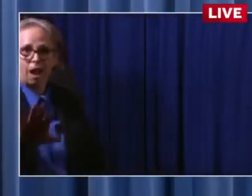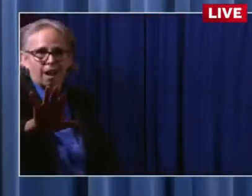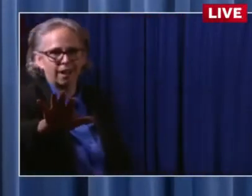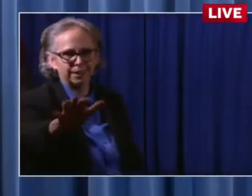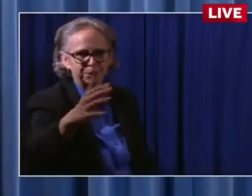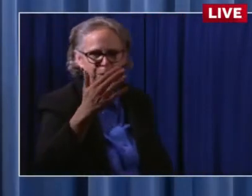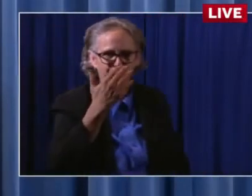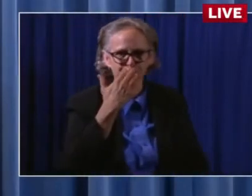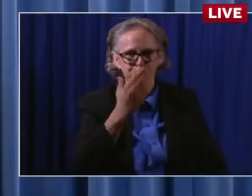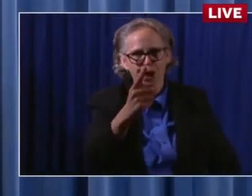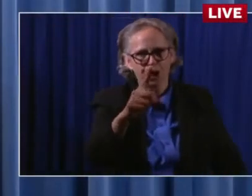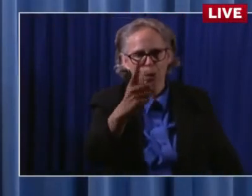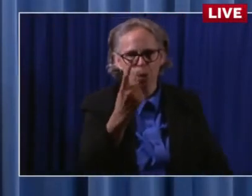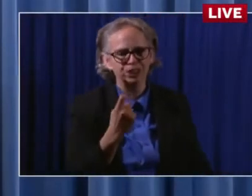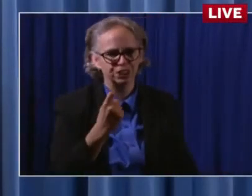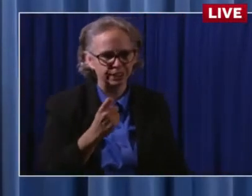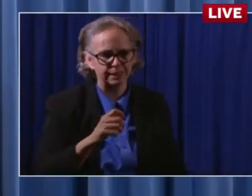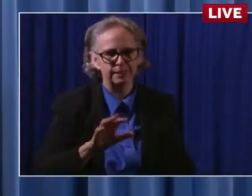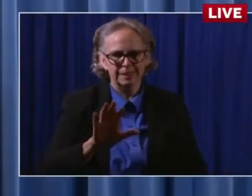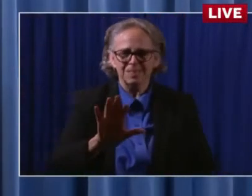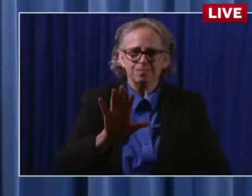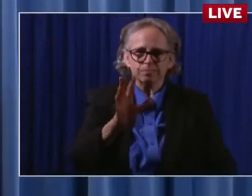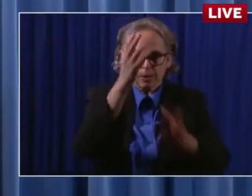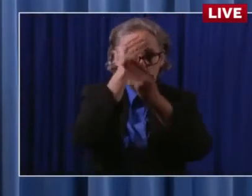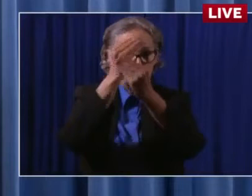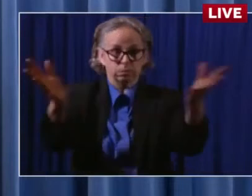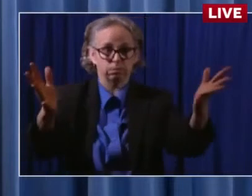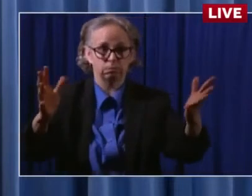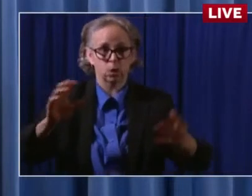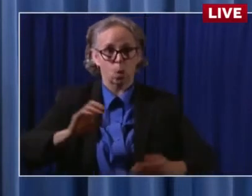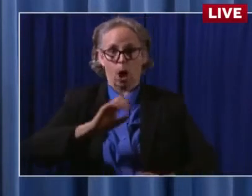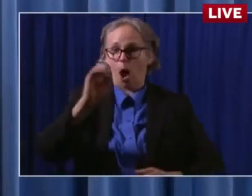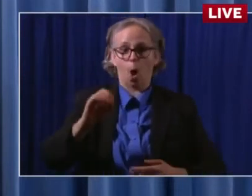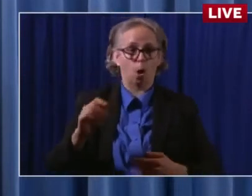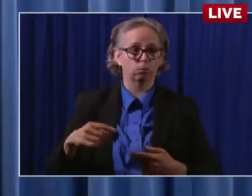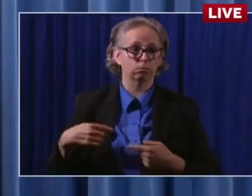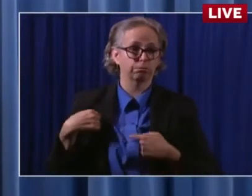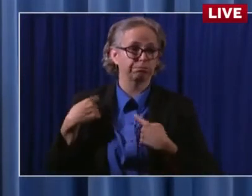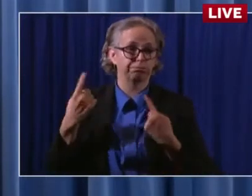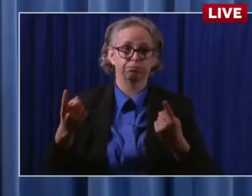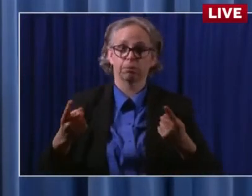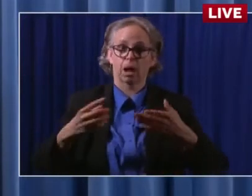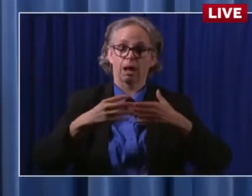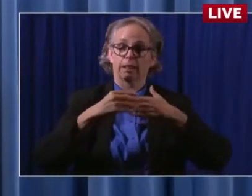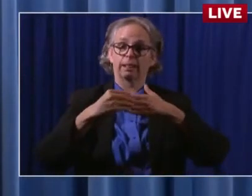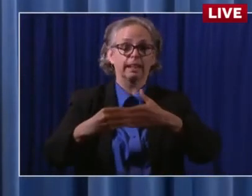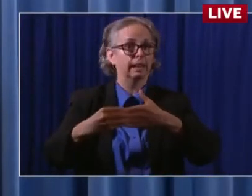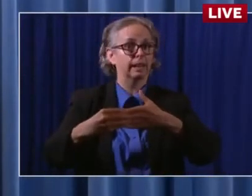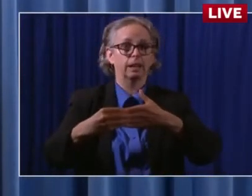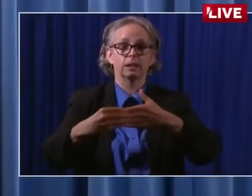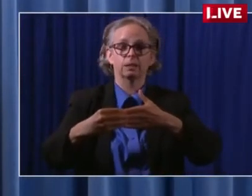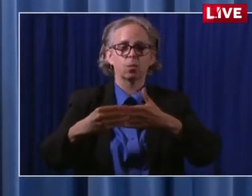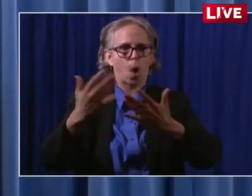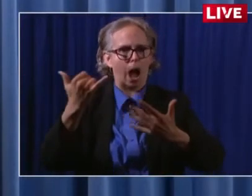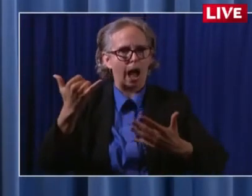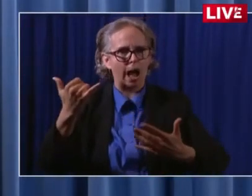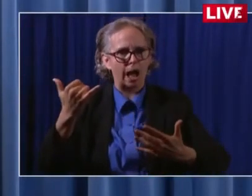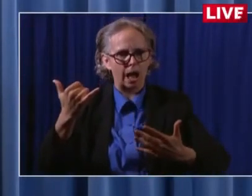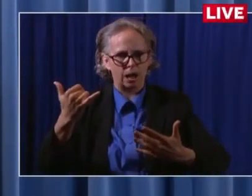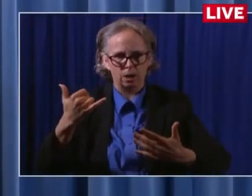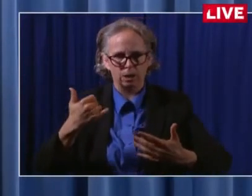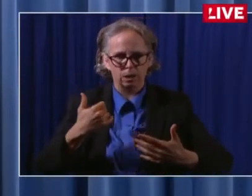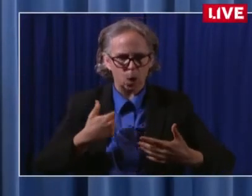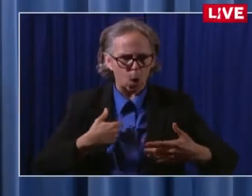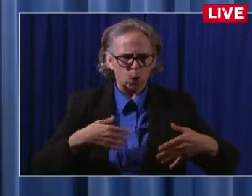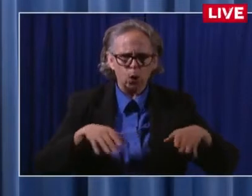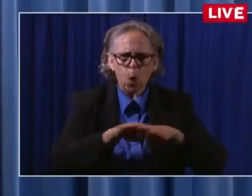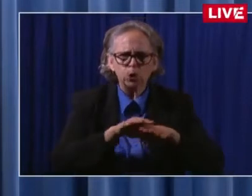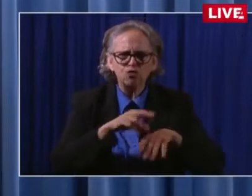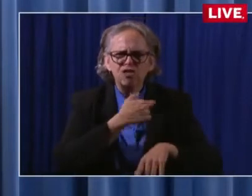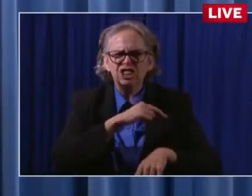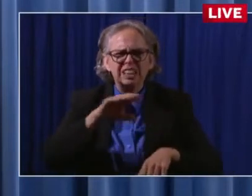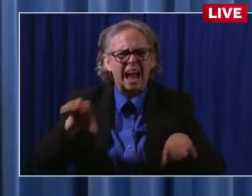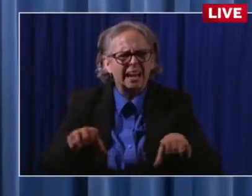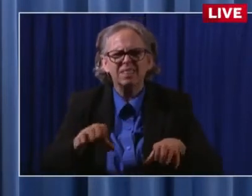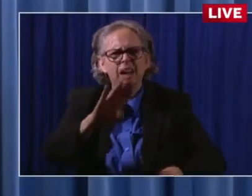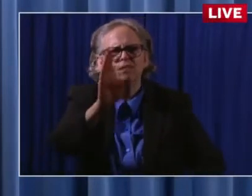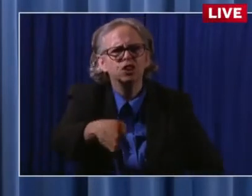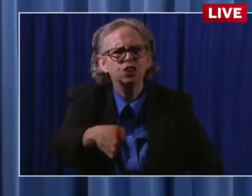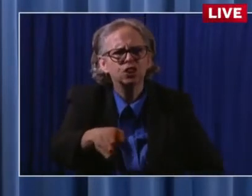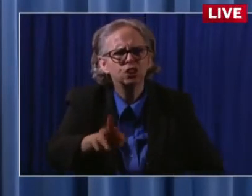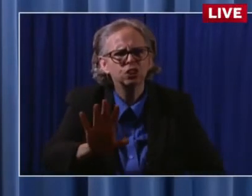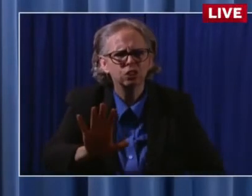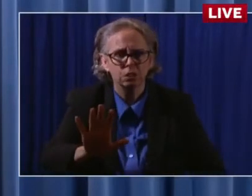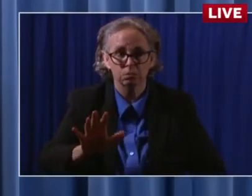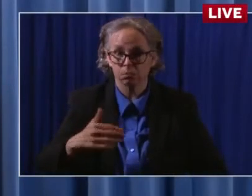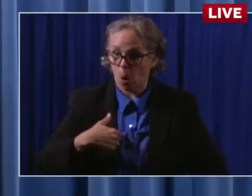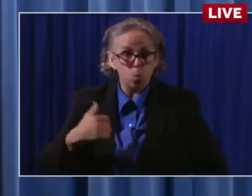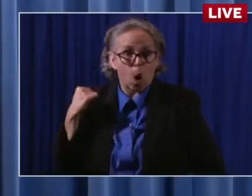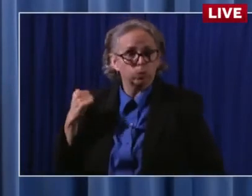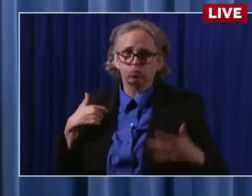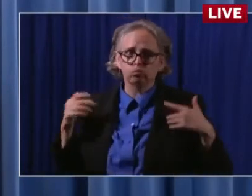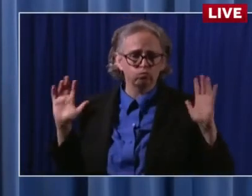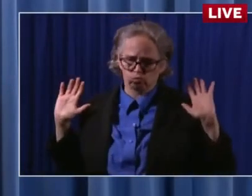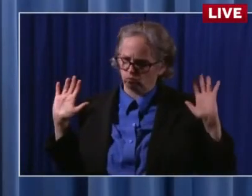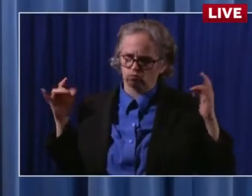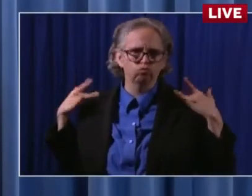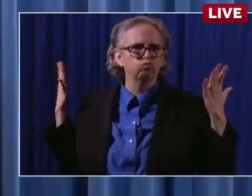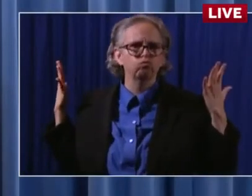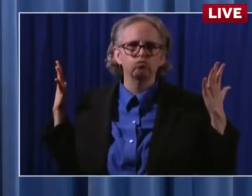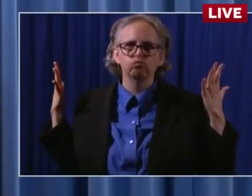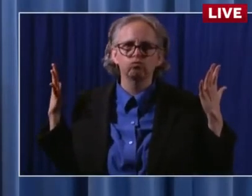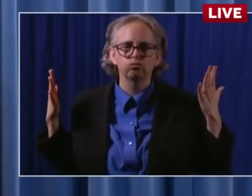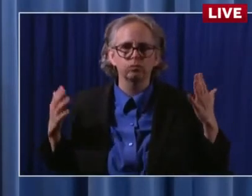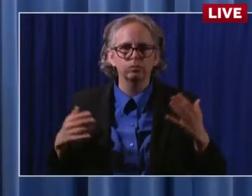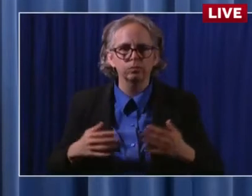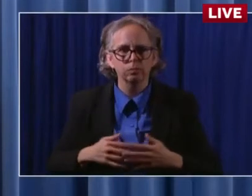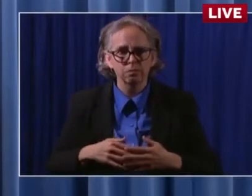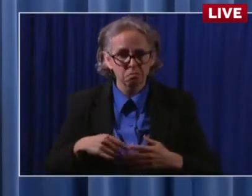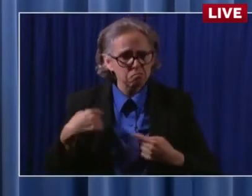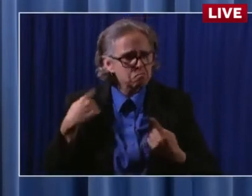ONE OF THE THINGS I WANT TO ASSURE EVERYONE IS THAT OHIO HAS BEEN A LEADER IN THIS IN THE SENSE THAT WE HAVE NEVER, EVER CLOSED DOWN ANY RELIGIOUS ACTIVITY, NONE.